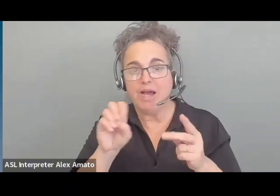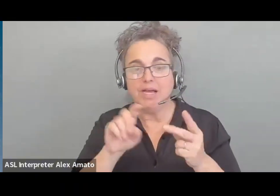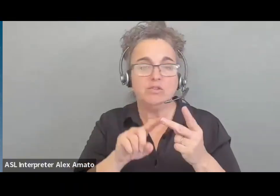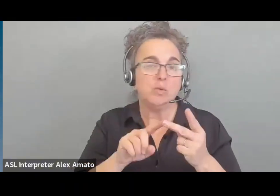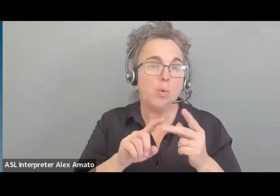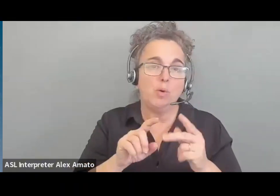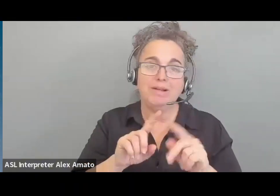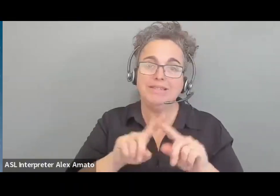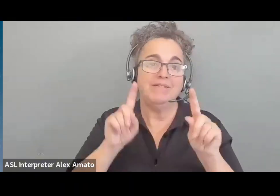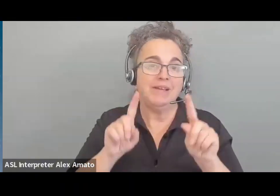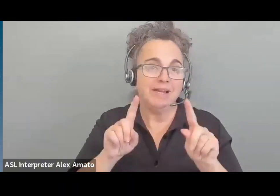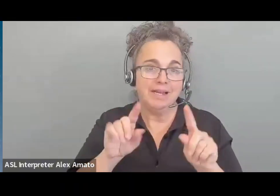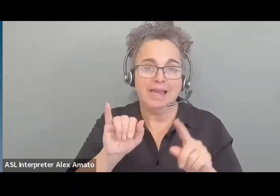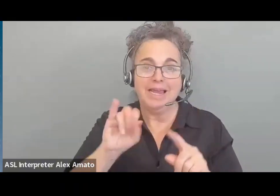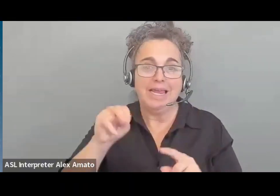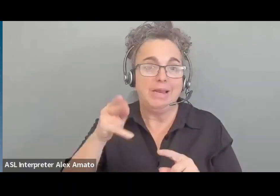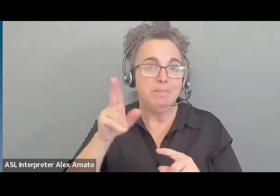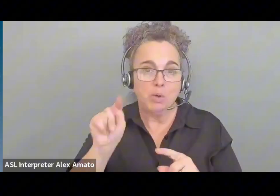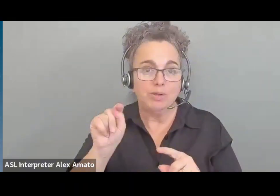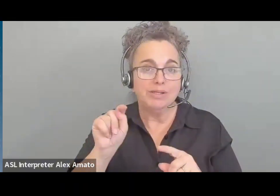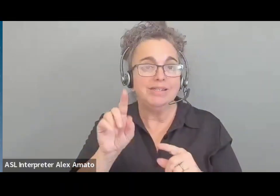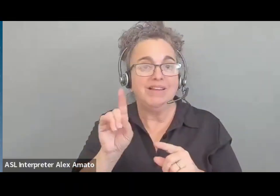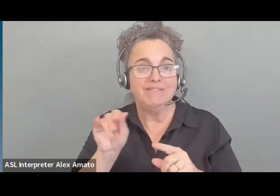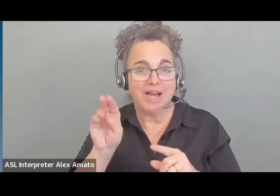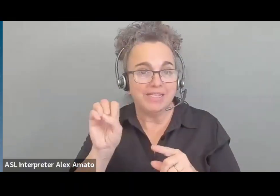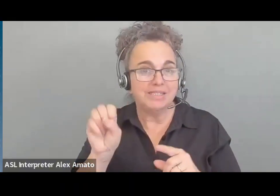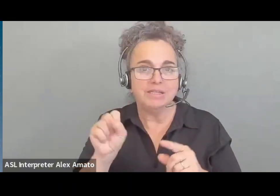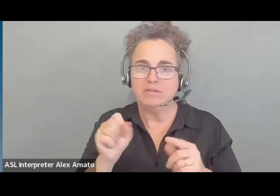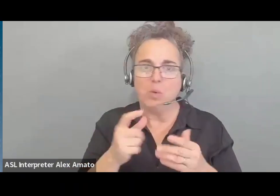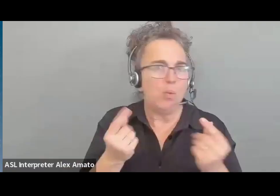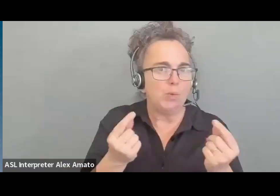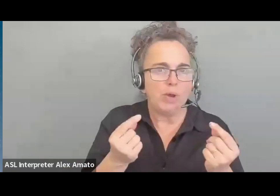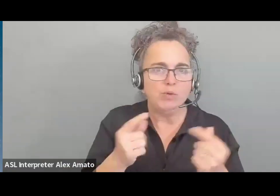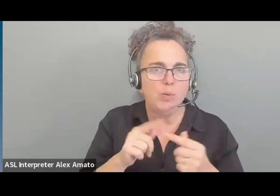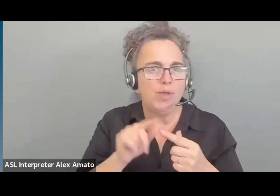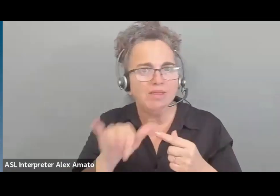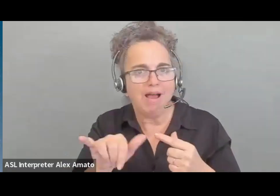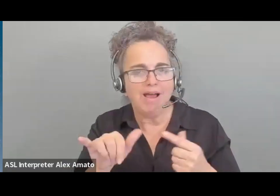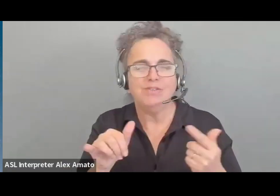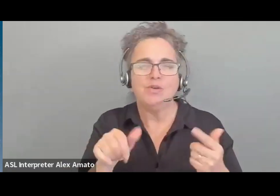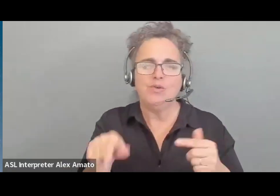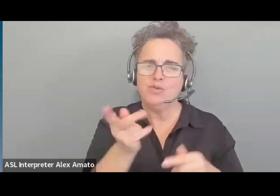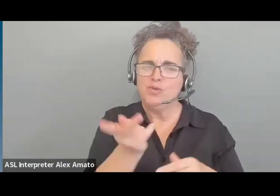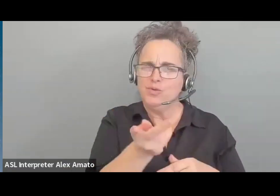So you both kind of mentioned this earlier, that AbleGamers